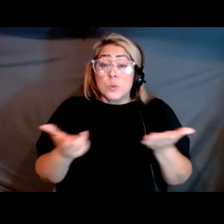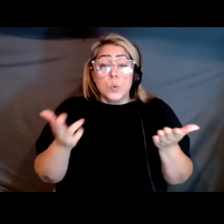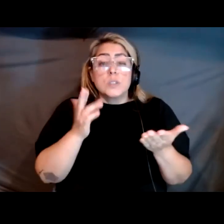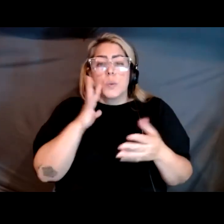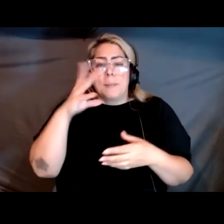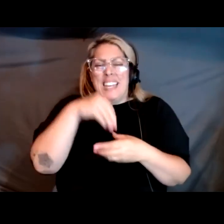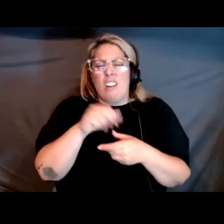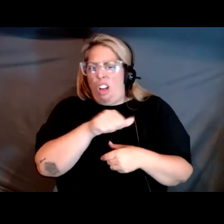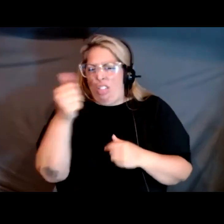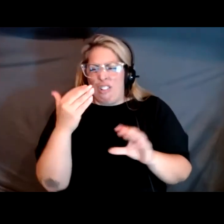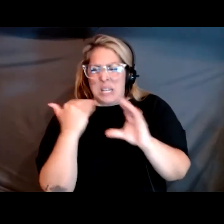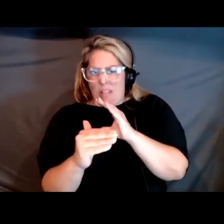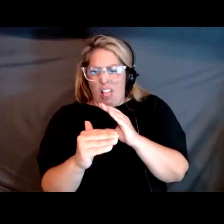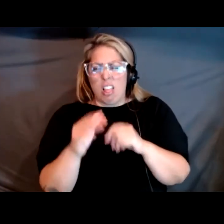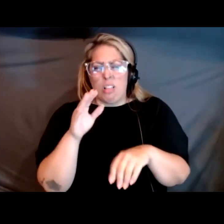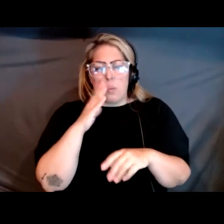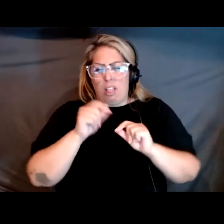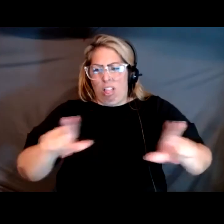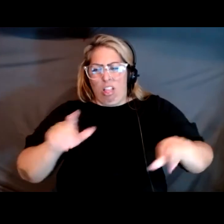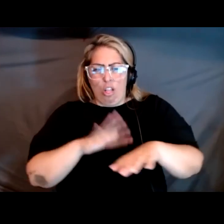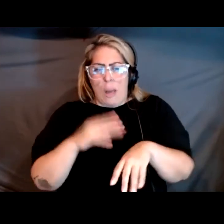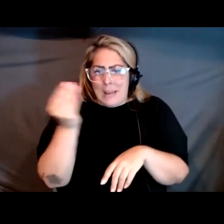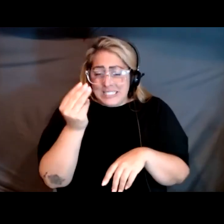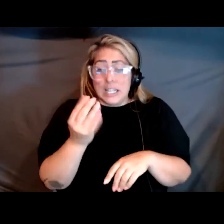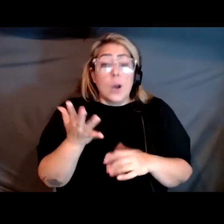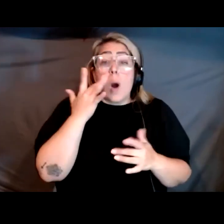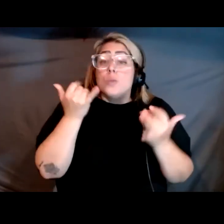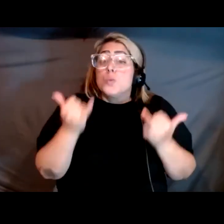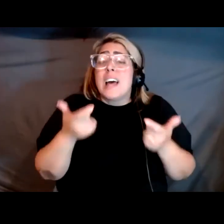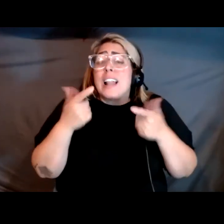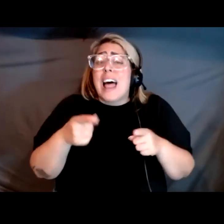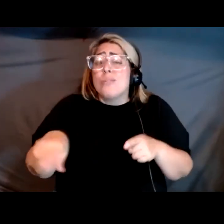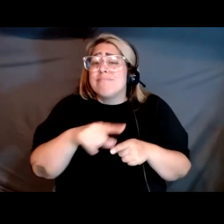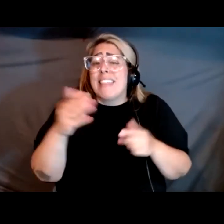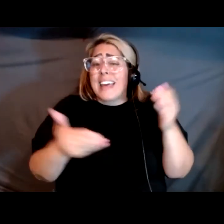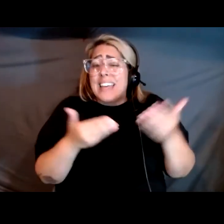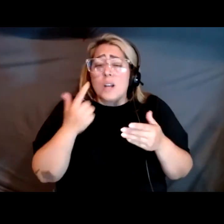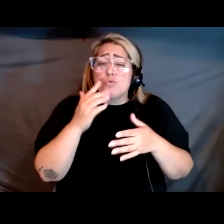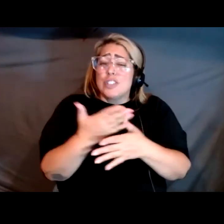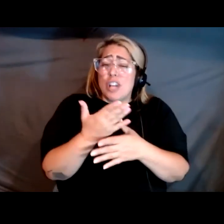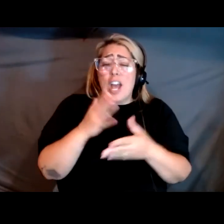a follow-up email on Monday to allow our guests as much time as possible to share information and yield questions from the audience.